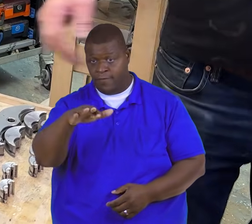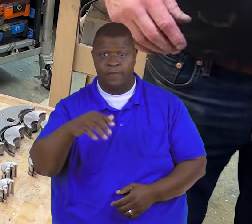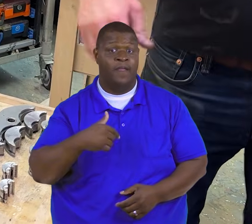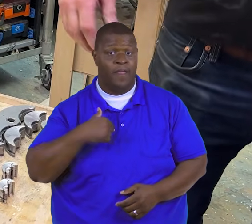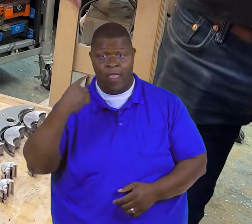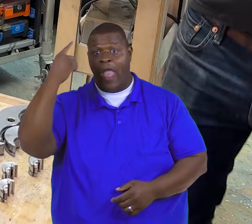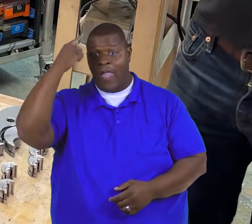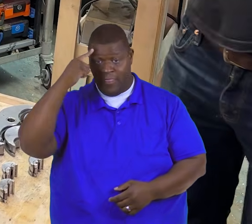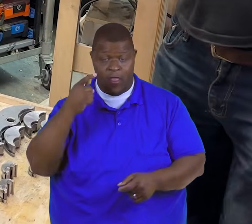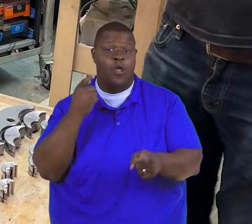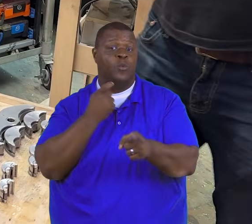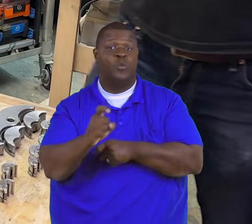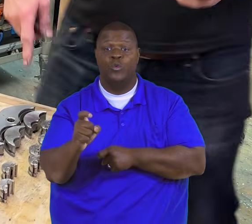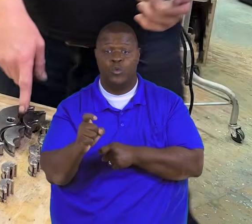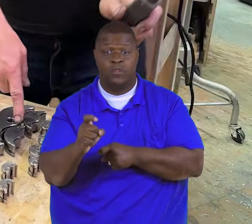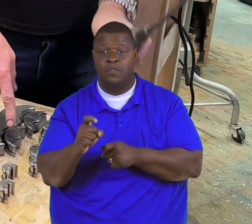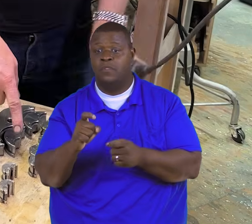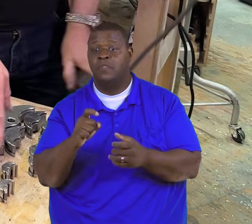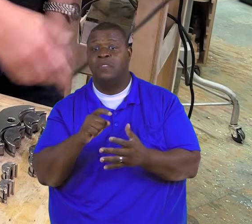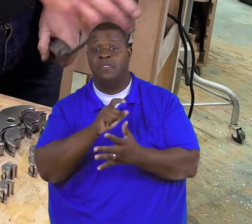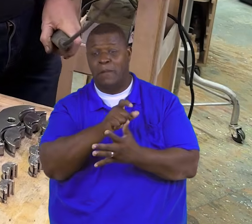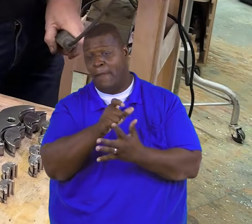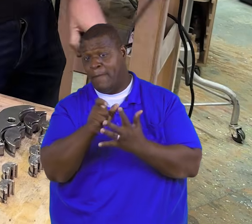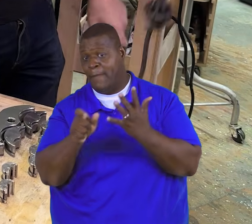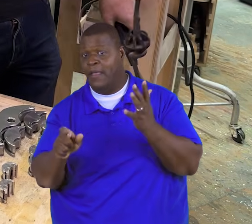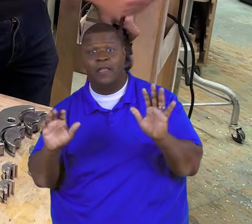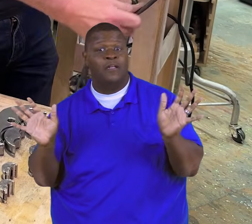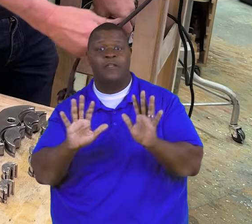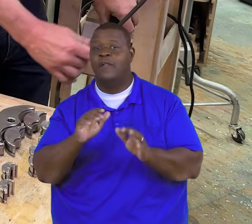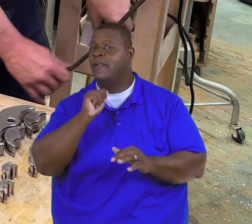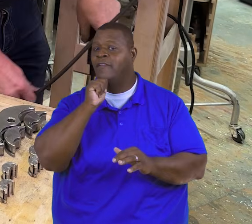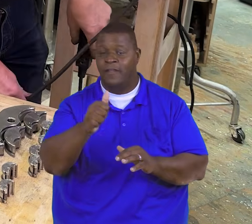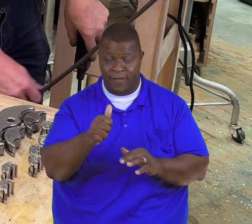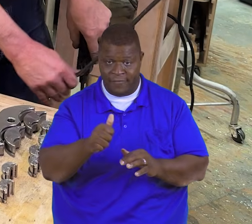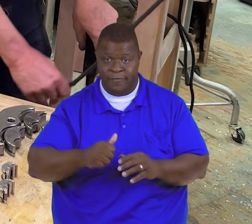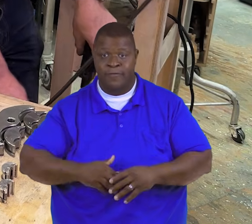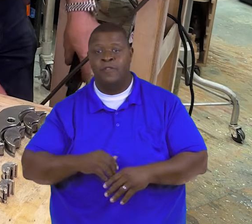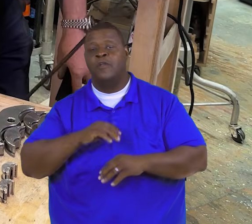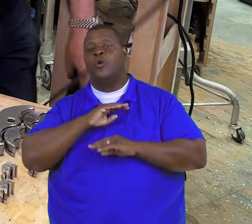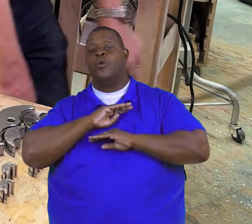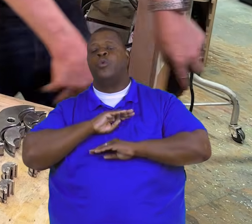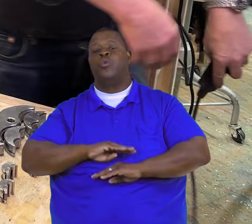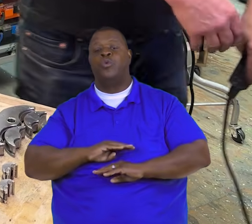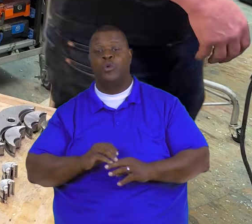I thought that I had permanently warped all these pieces, but I did not, luckily.